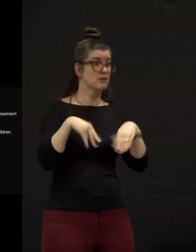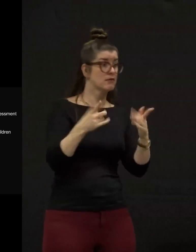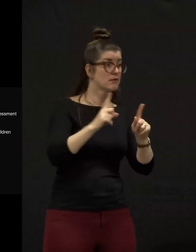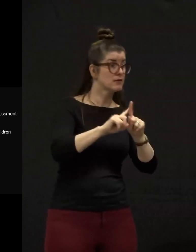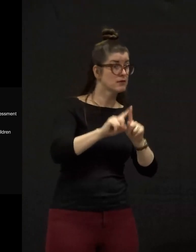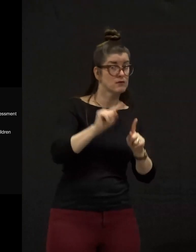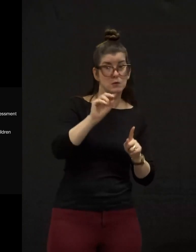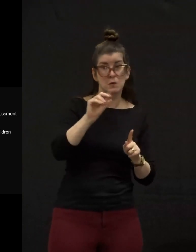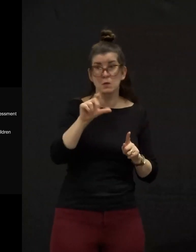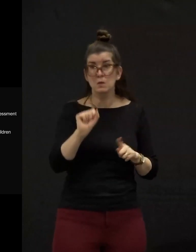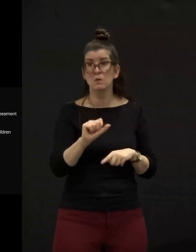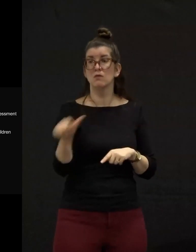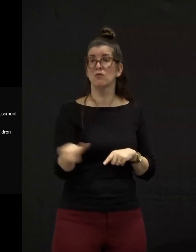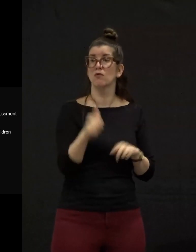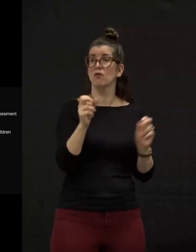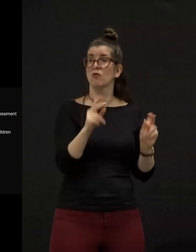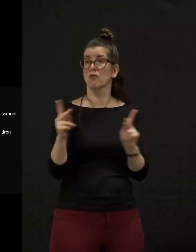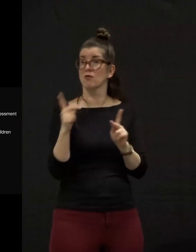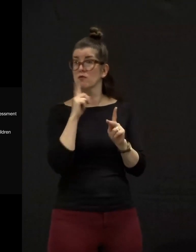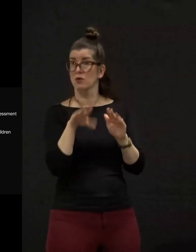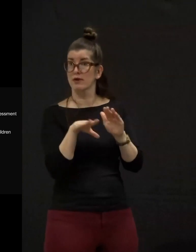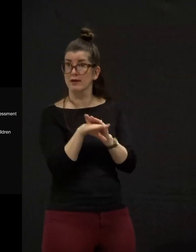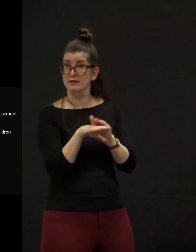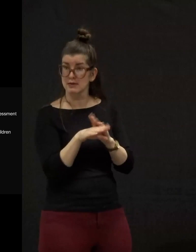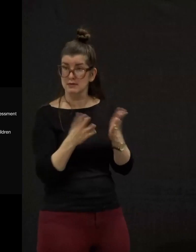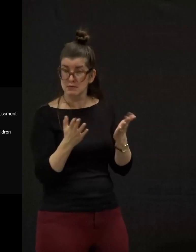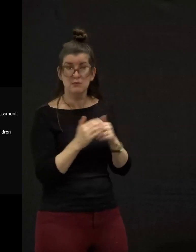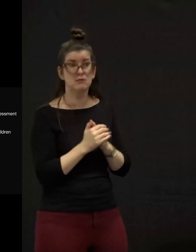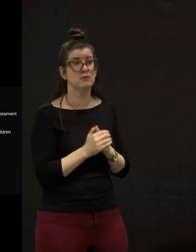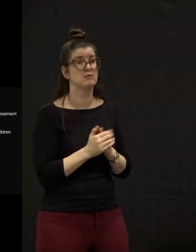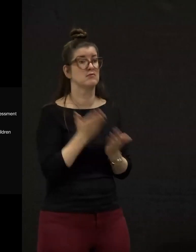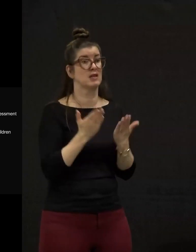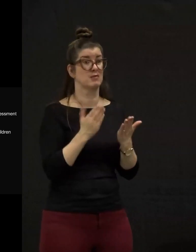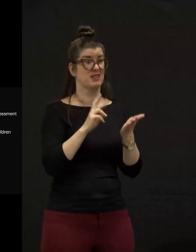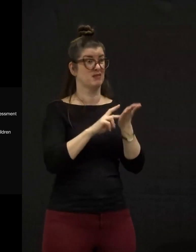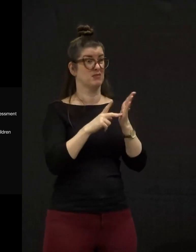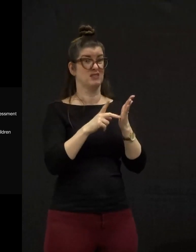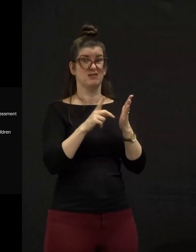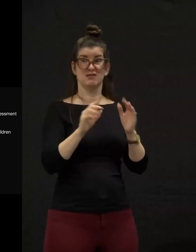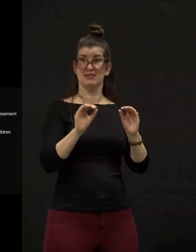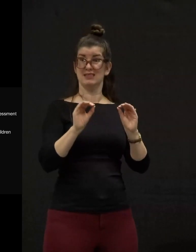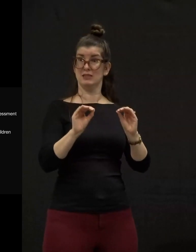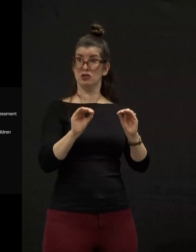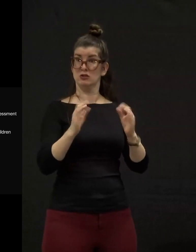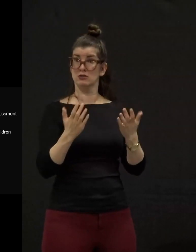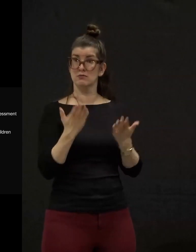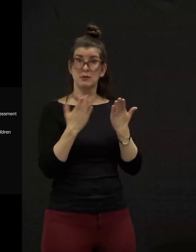or other opportunities for access. Maybe it's teaching, maybe there's a learning curve